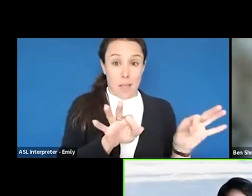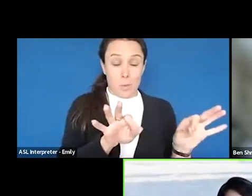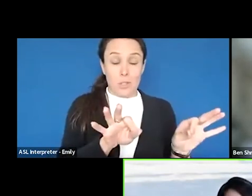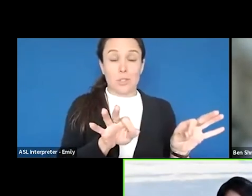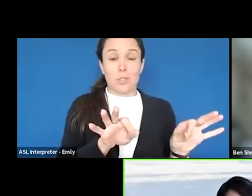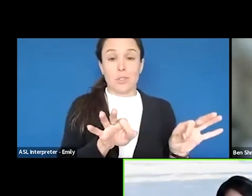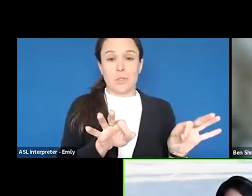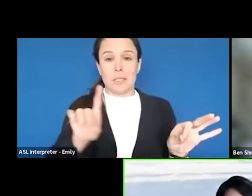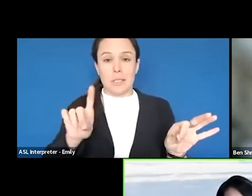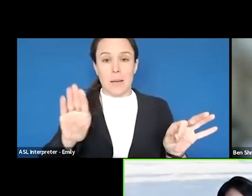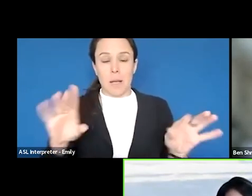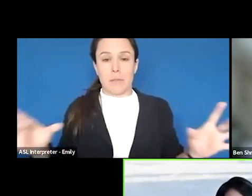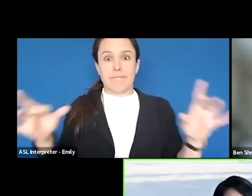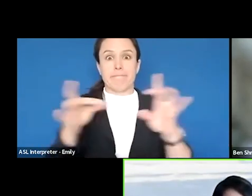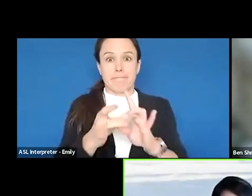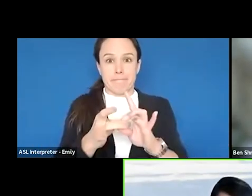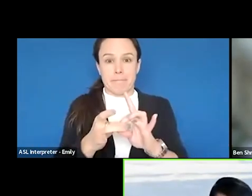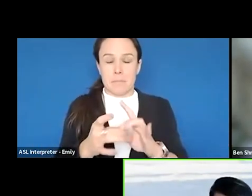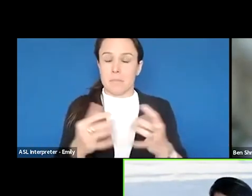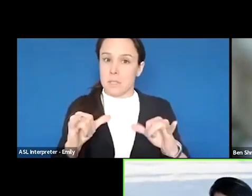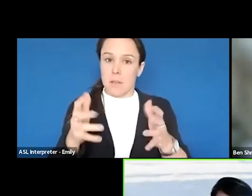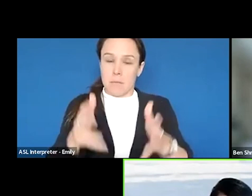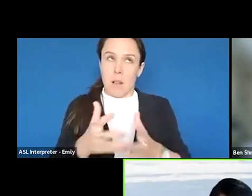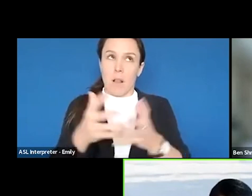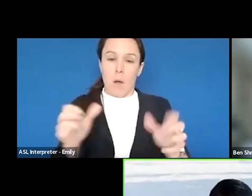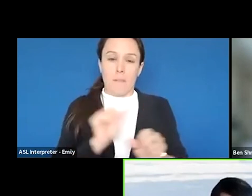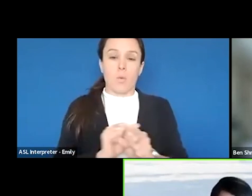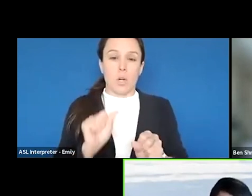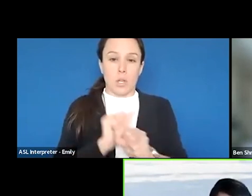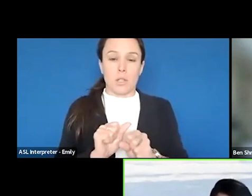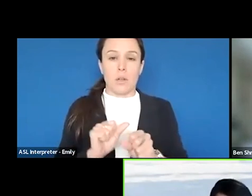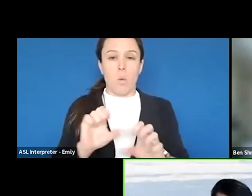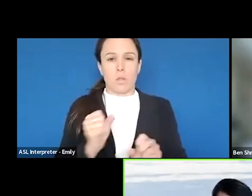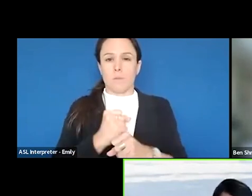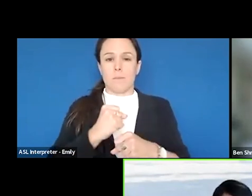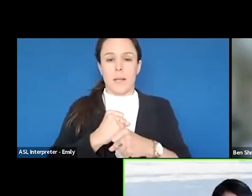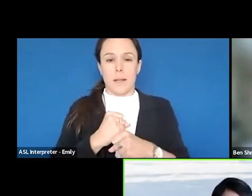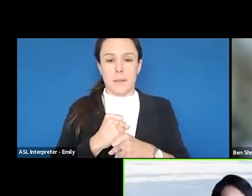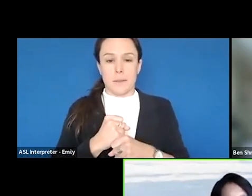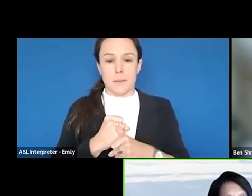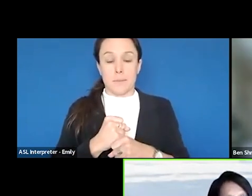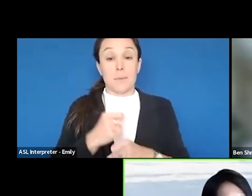the database but there's still a lot of work to do so we want to create a -- a GUI environment as